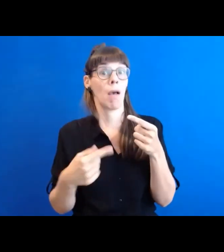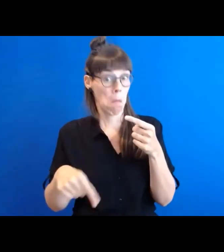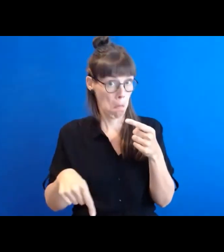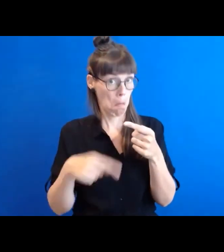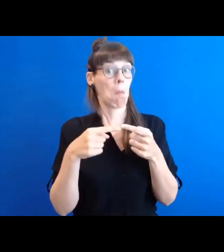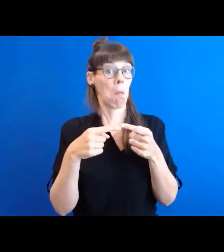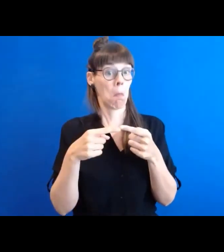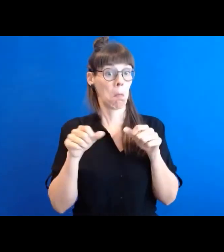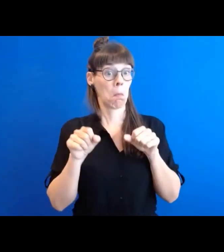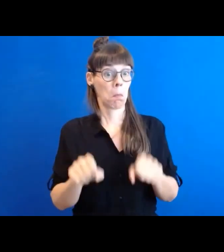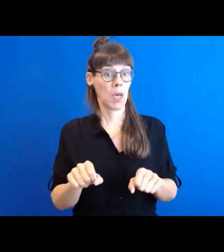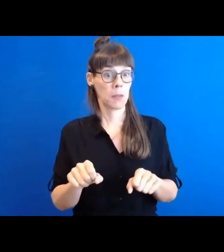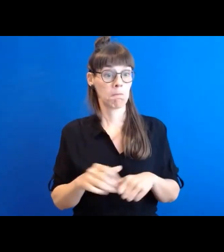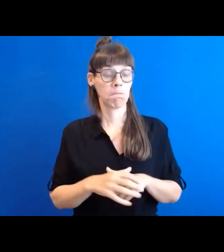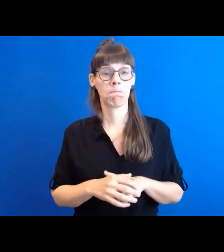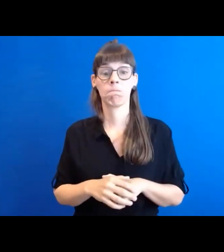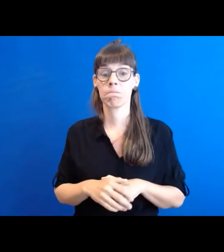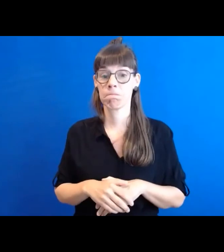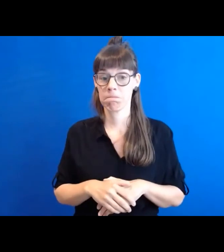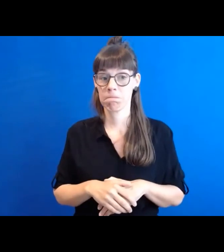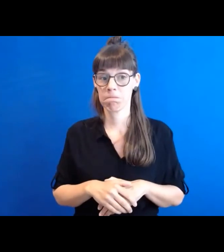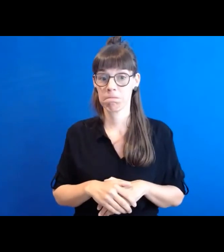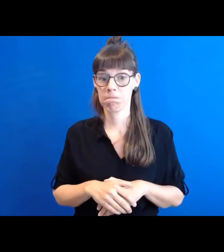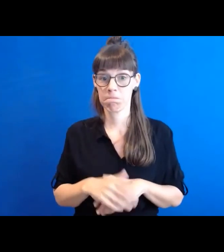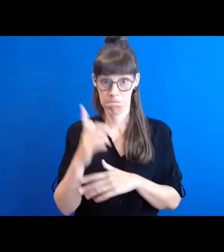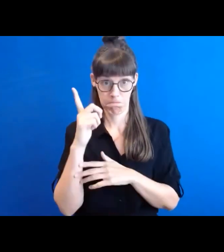really sorry I didn't have the audio activated. I can